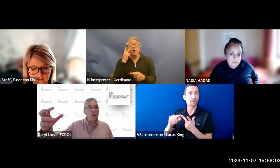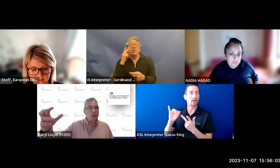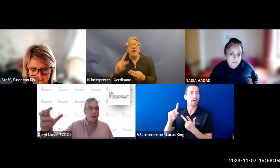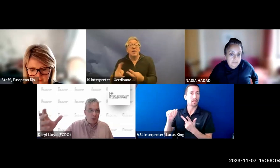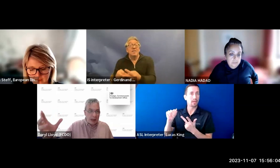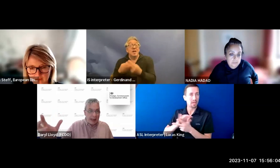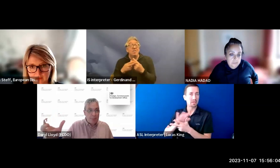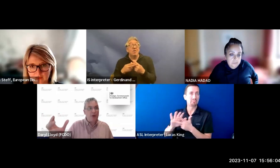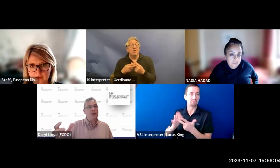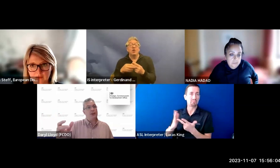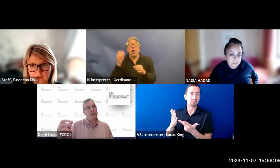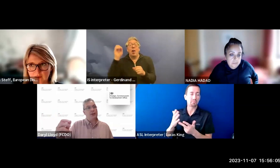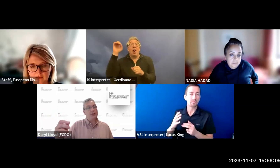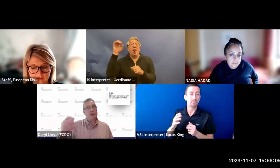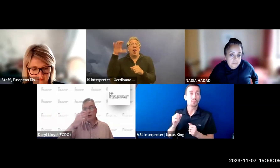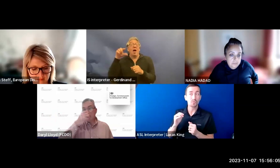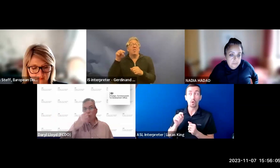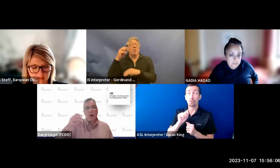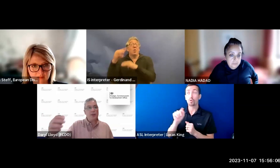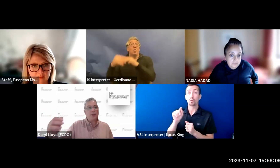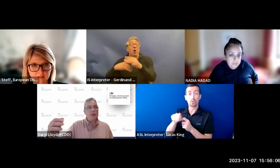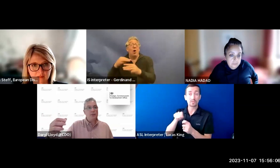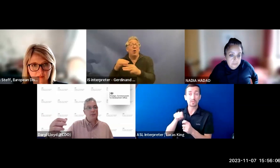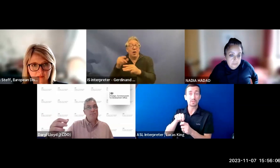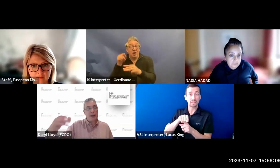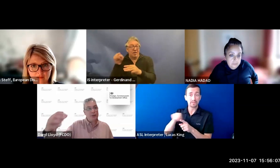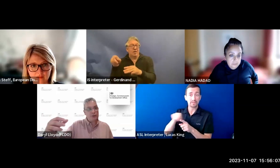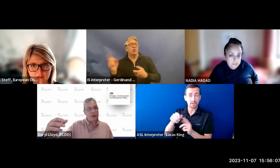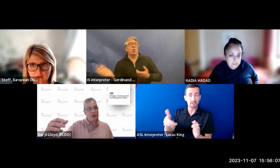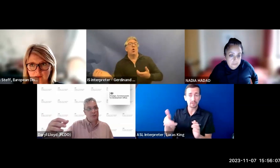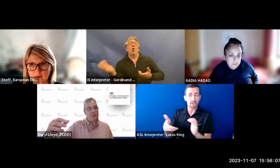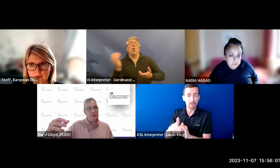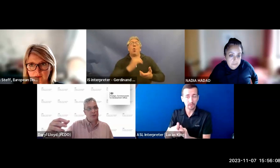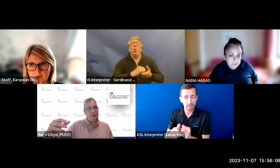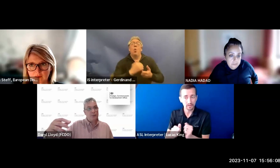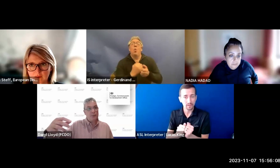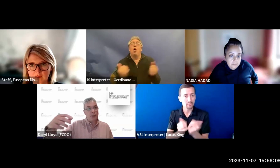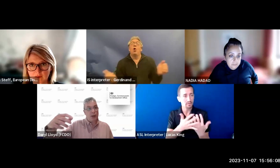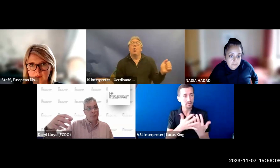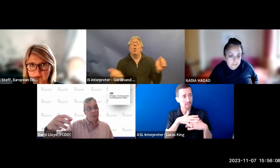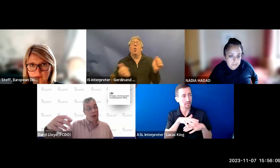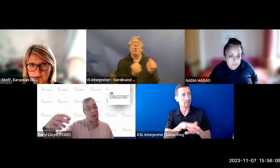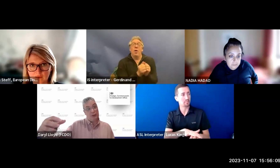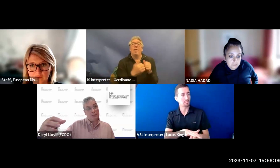collaborating with mainstream partners.